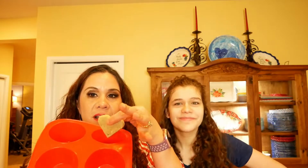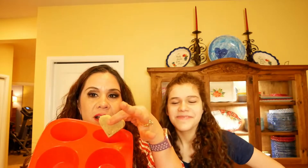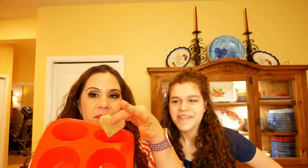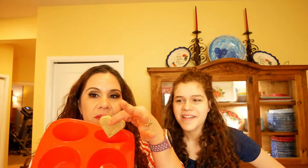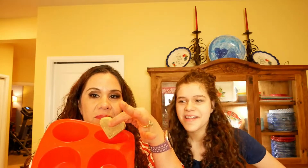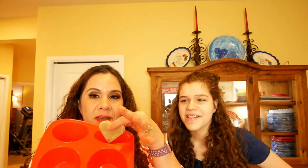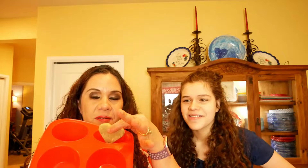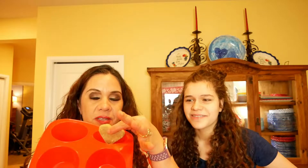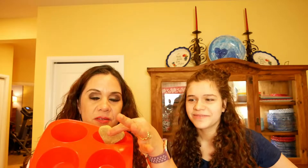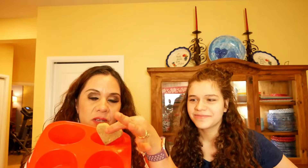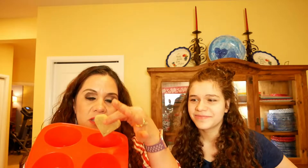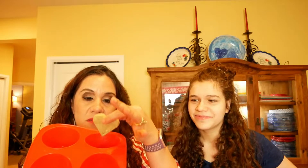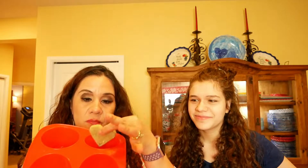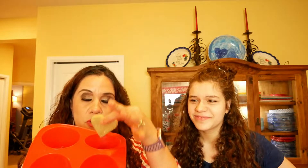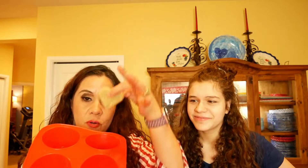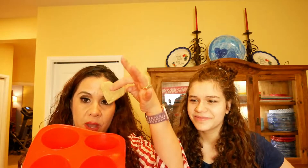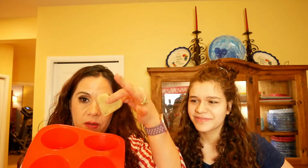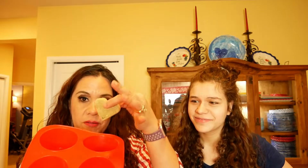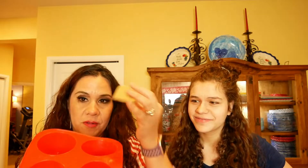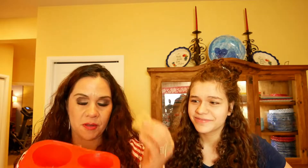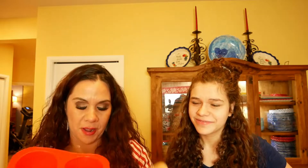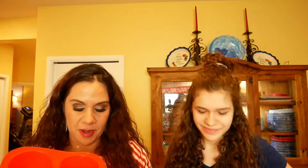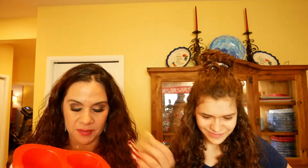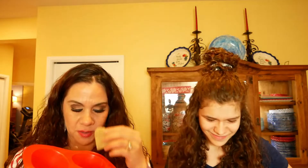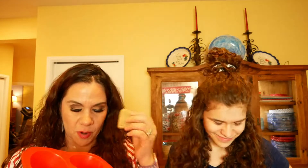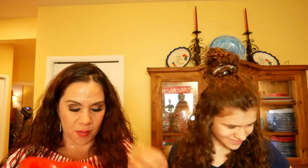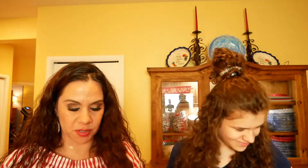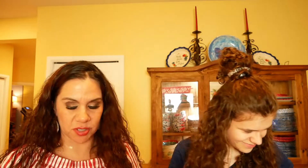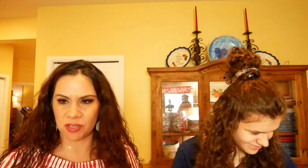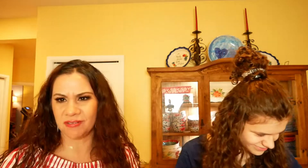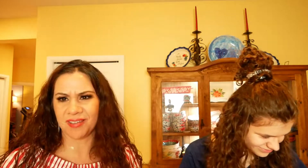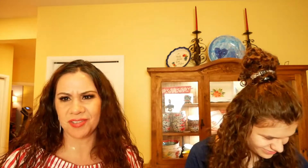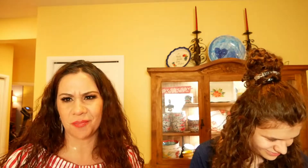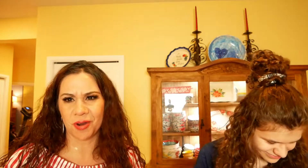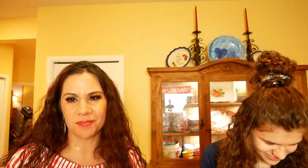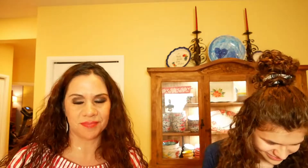top anyways so we can pull them out okay and have something grab onto you don't have to do that part